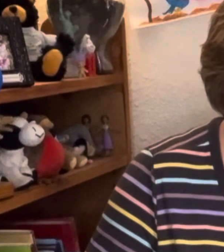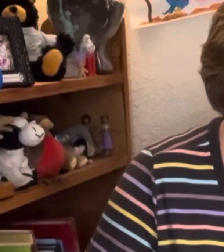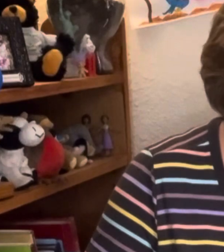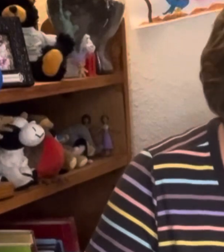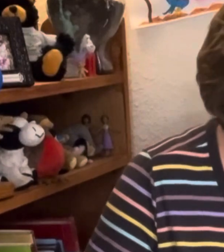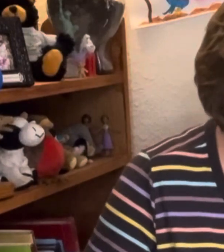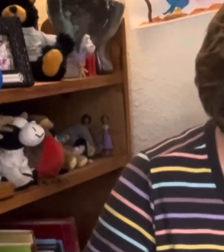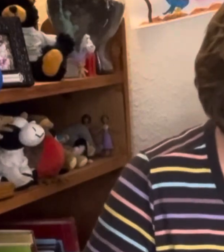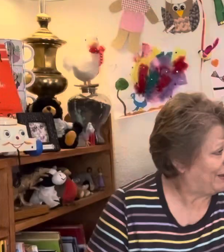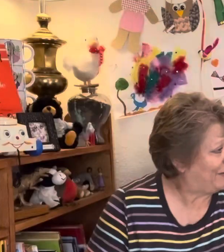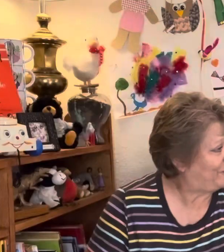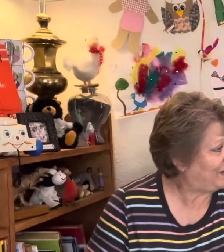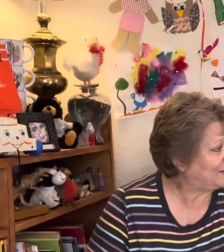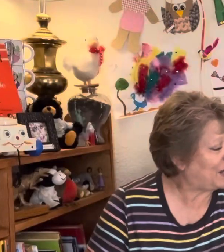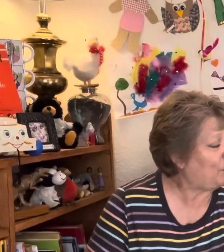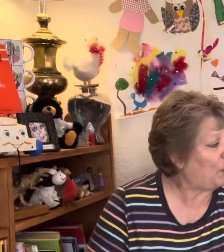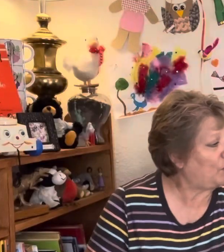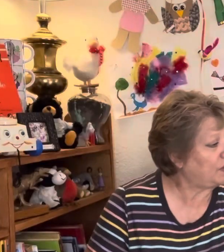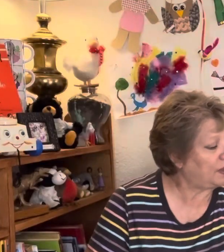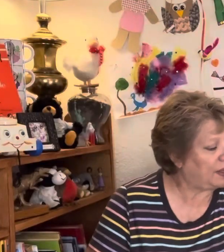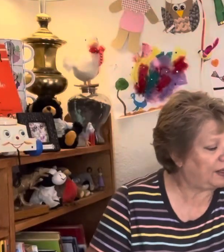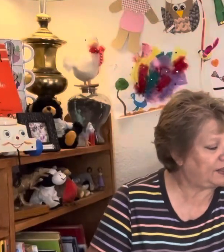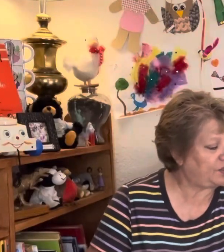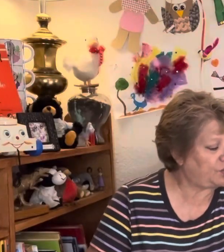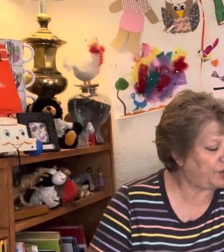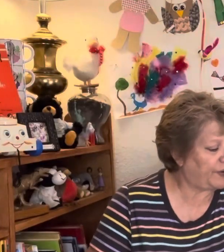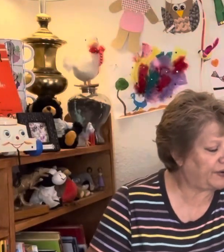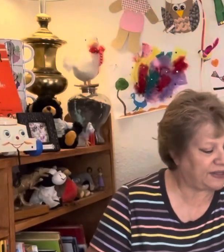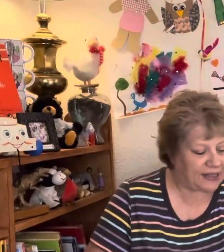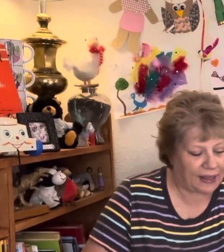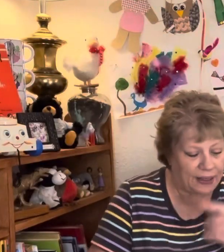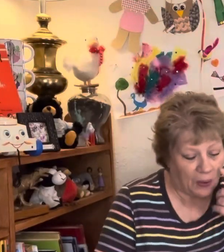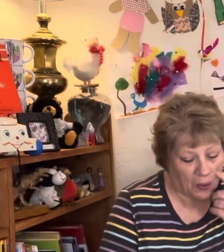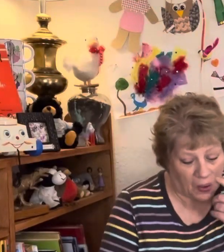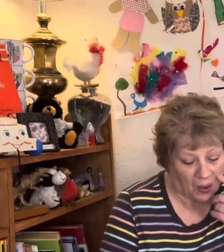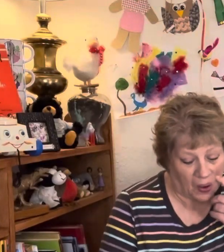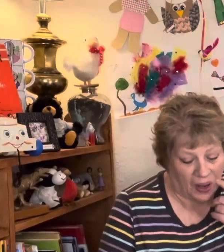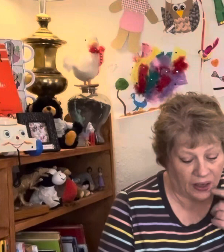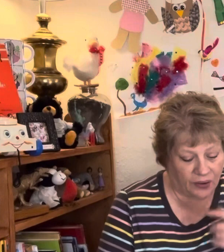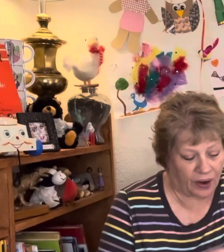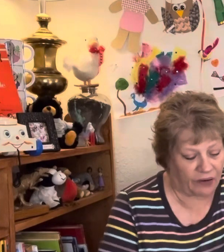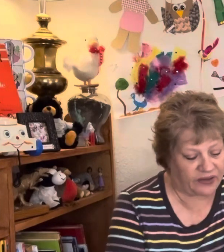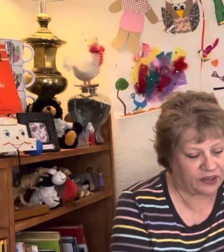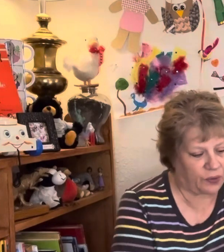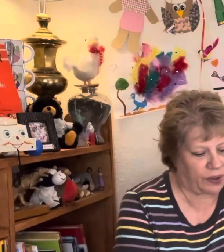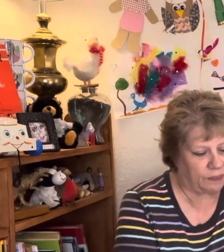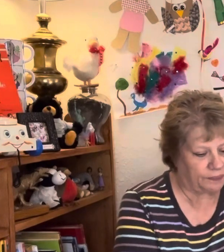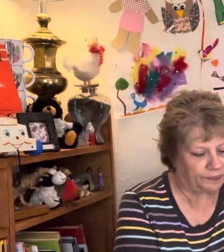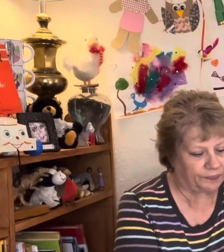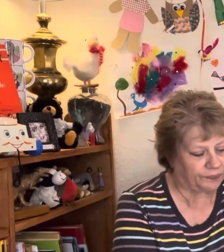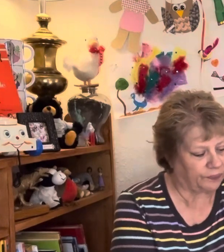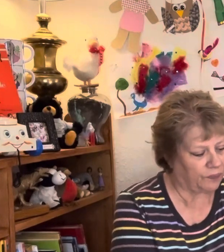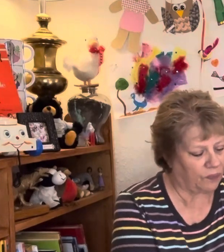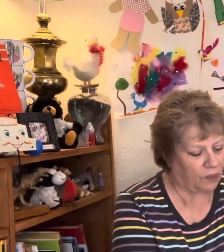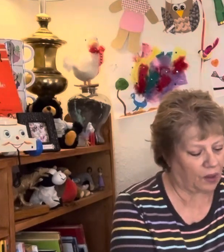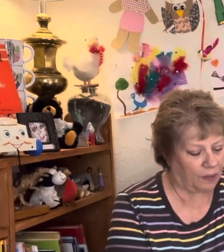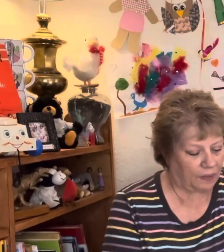*blink blink* Fixed a boat? Did you turn around and sell it at your RV store? BUSTER: Yeah, I sold it to my stepdad.